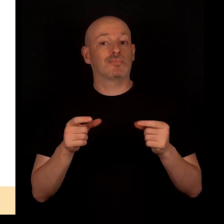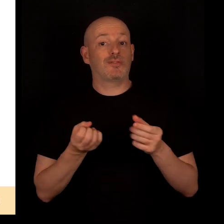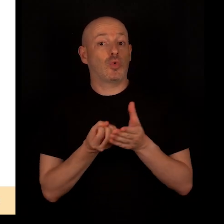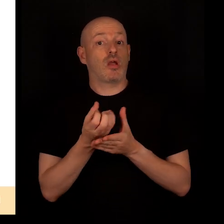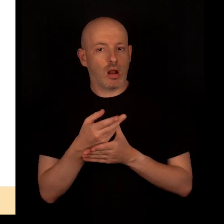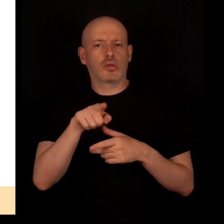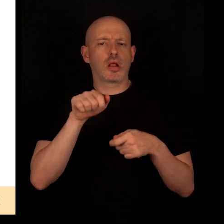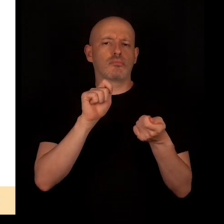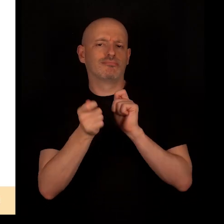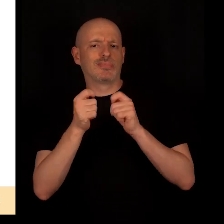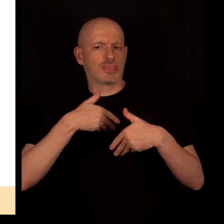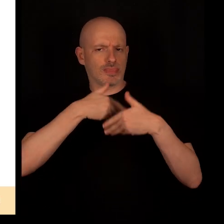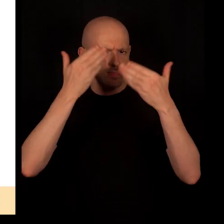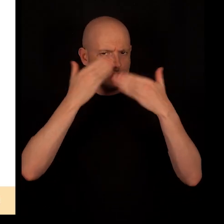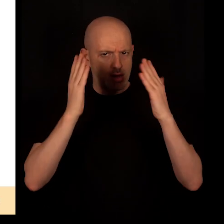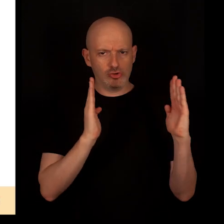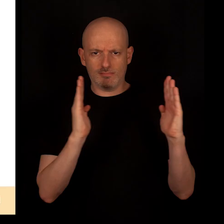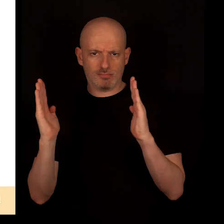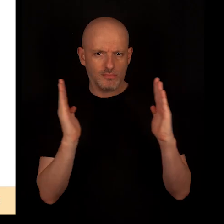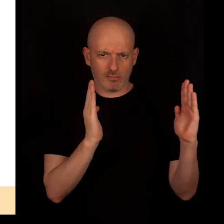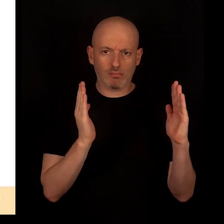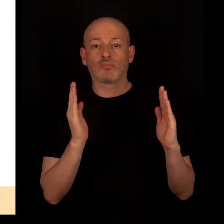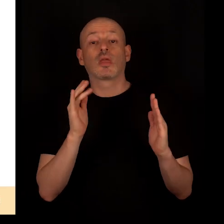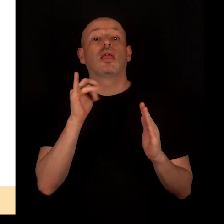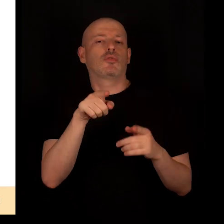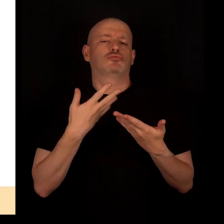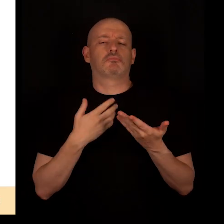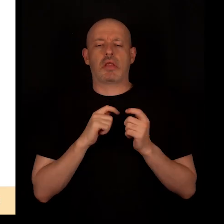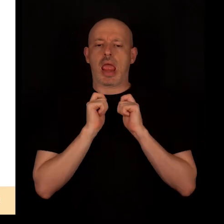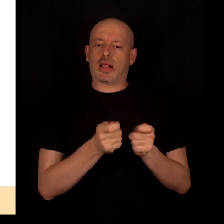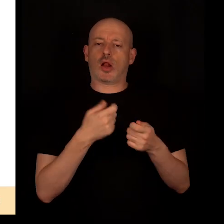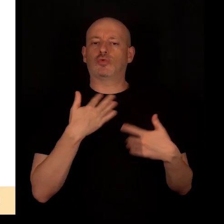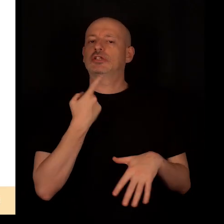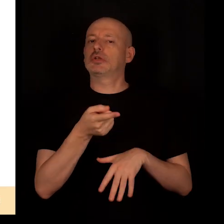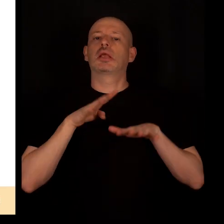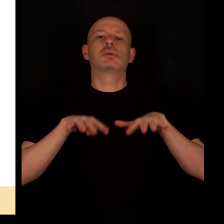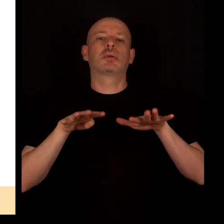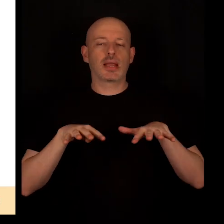In the Info Cards, you can also change the dates as we said. If in the application you said “we are starting in September”,